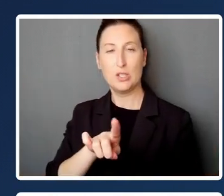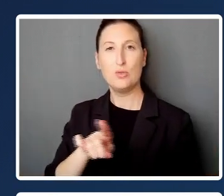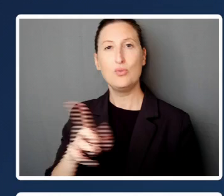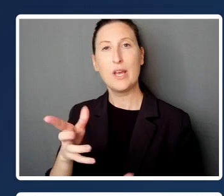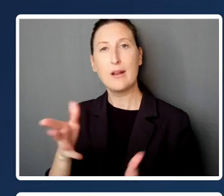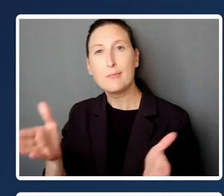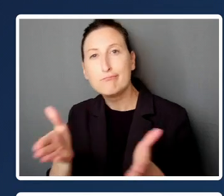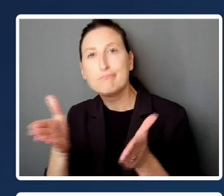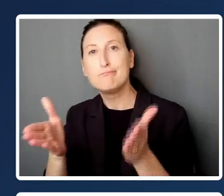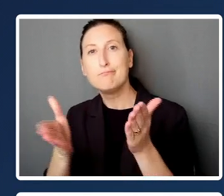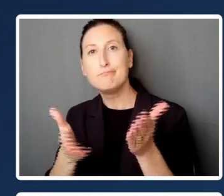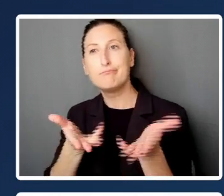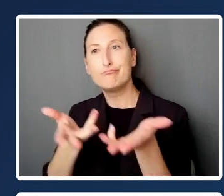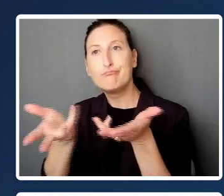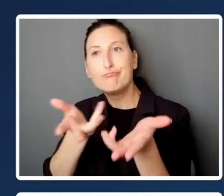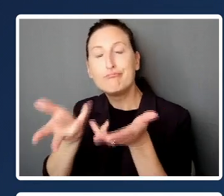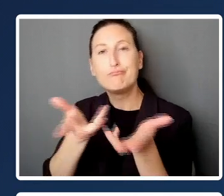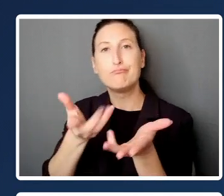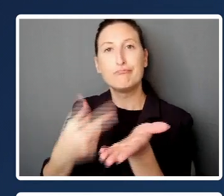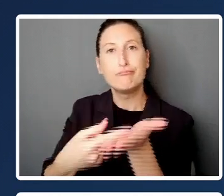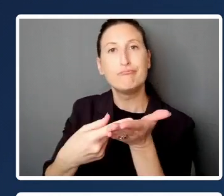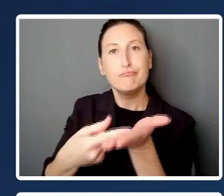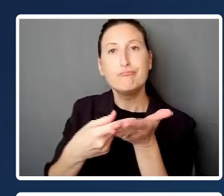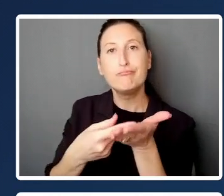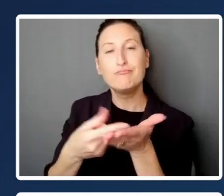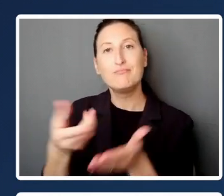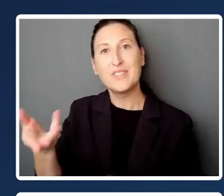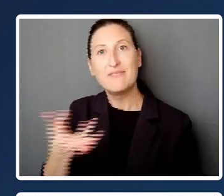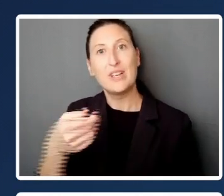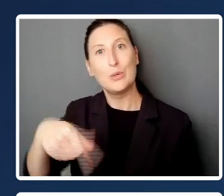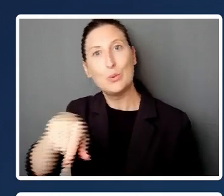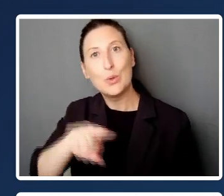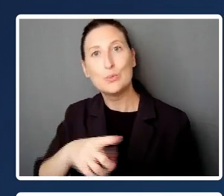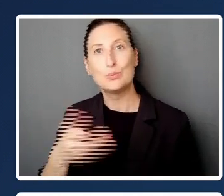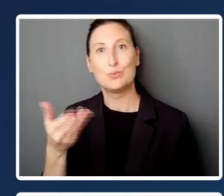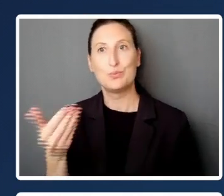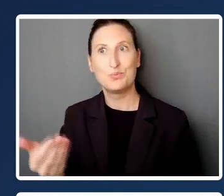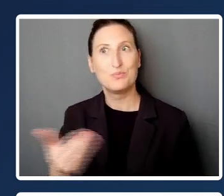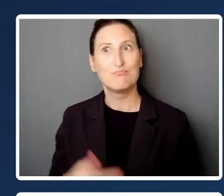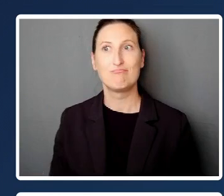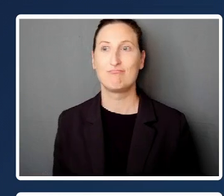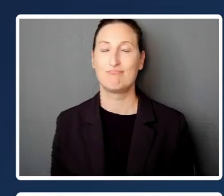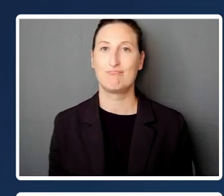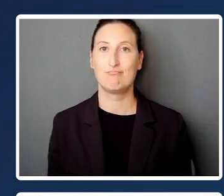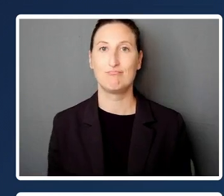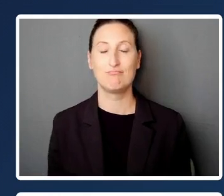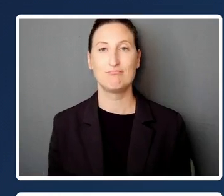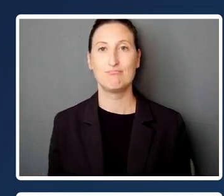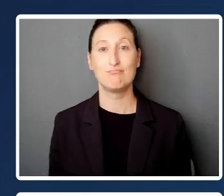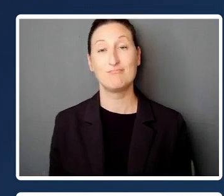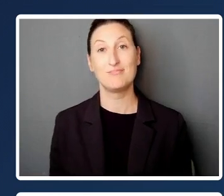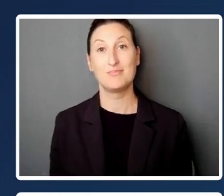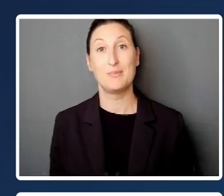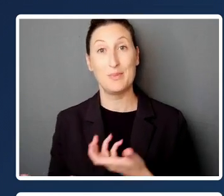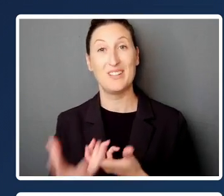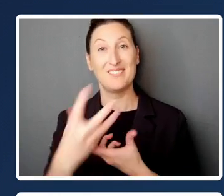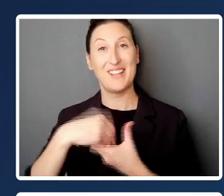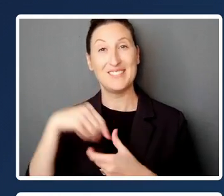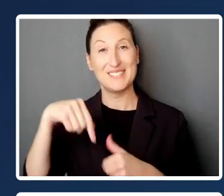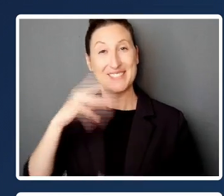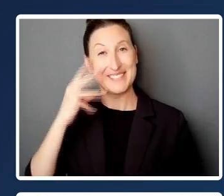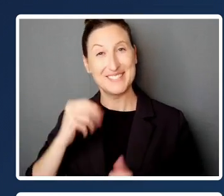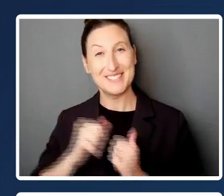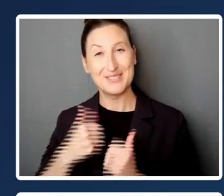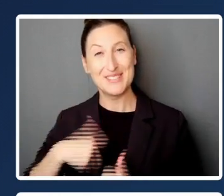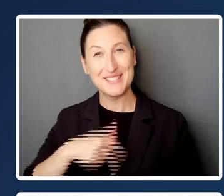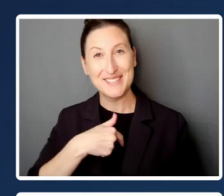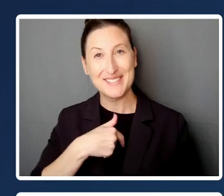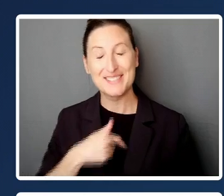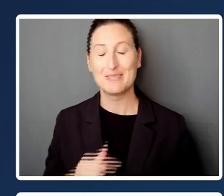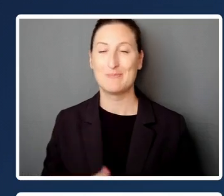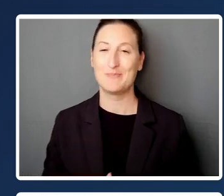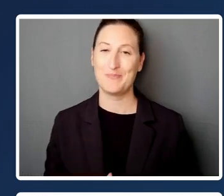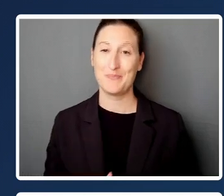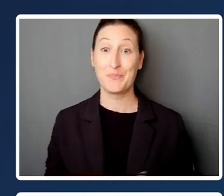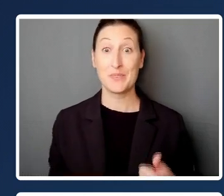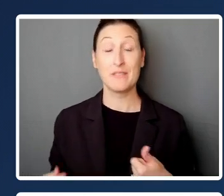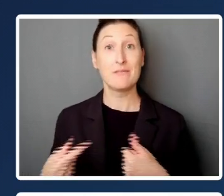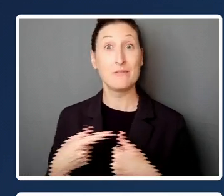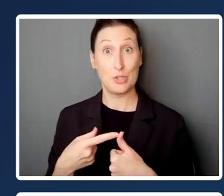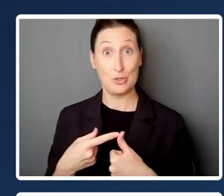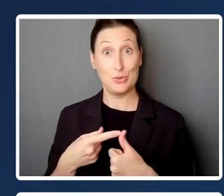and invite you all to co-create this experience with us. So, our first objective is to explore